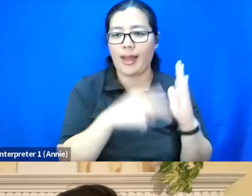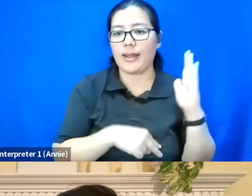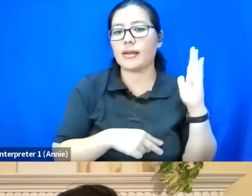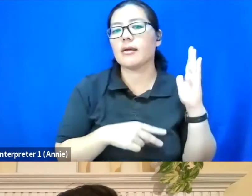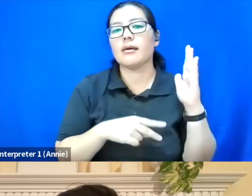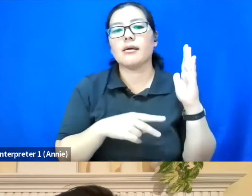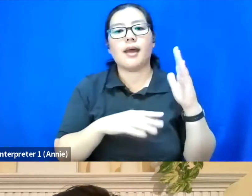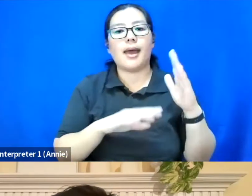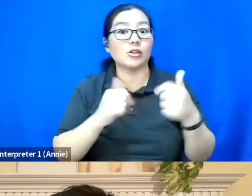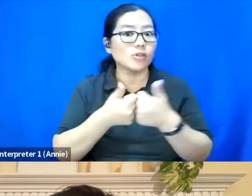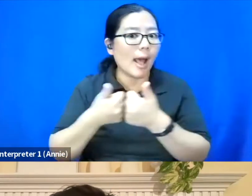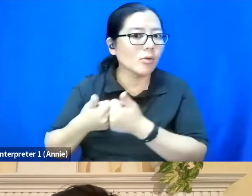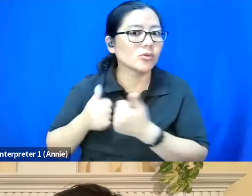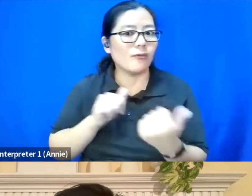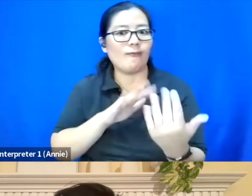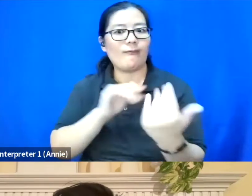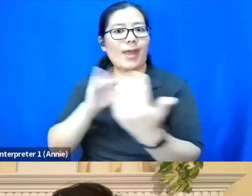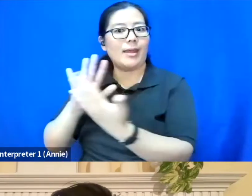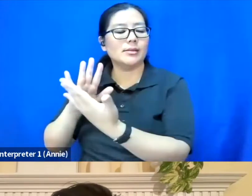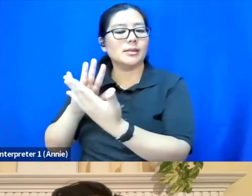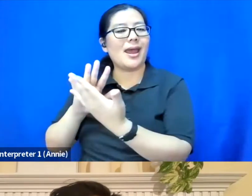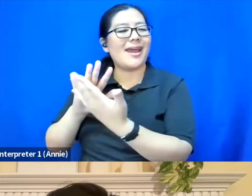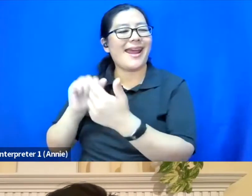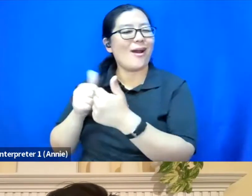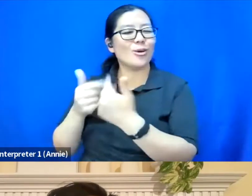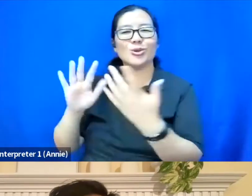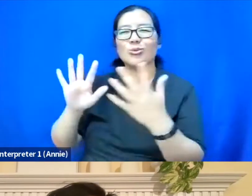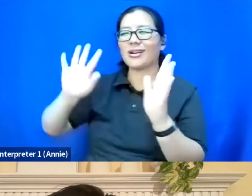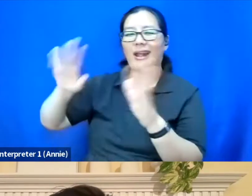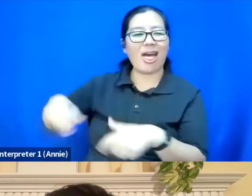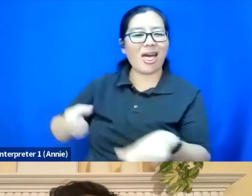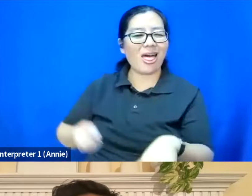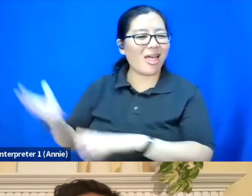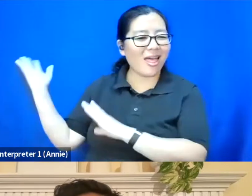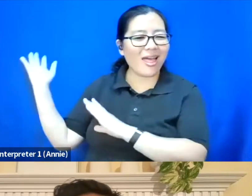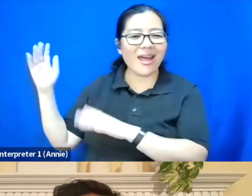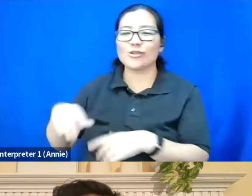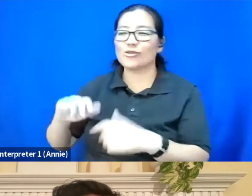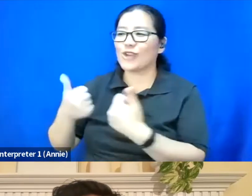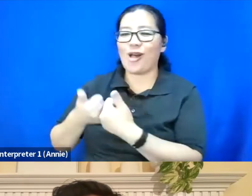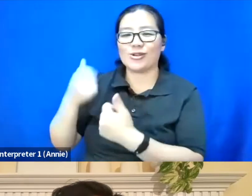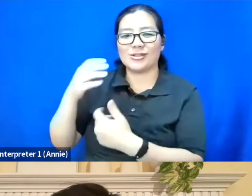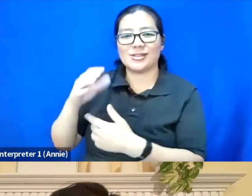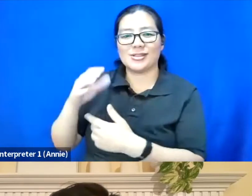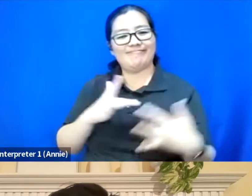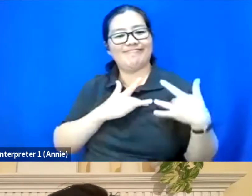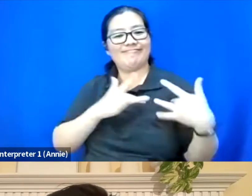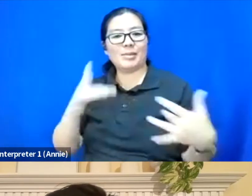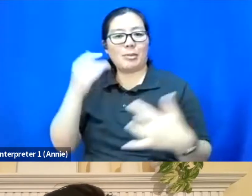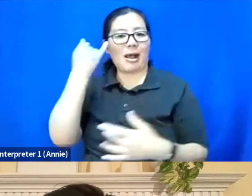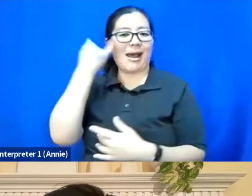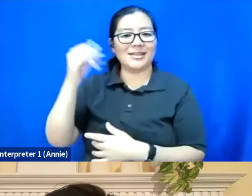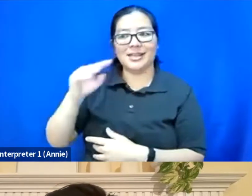But I really connected with Alice's idea of having this book, this memoir,